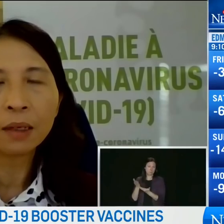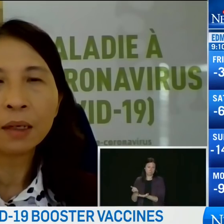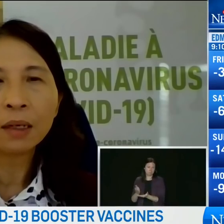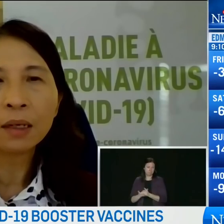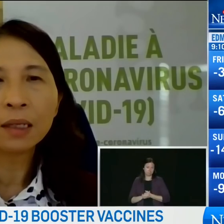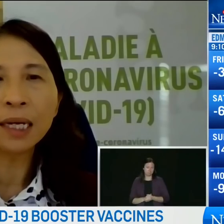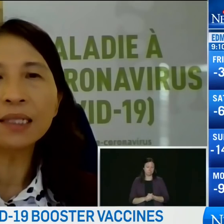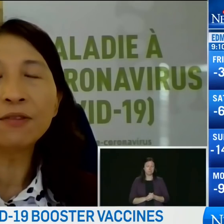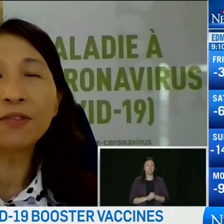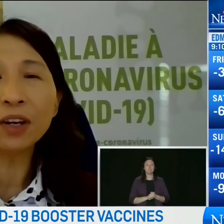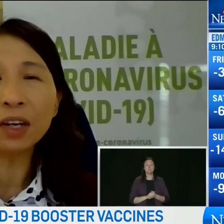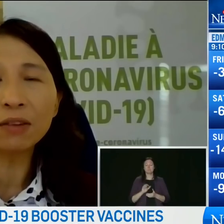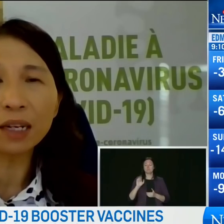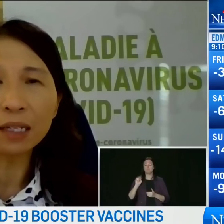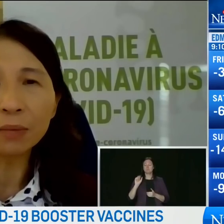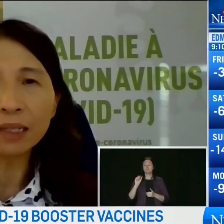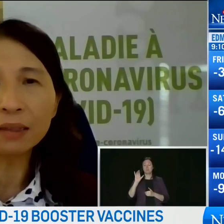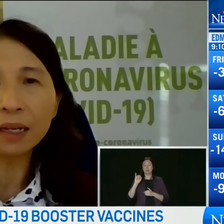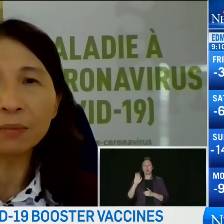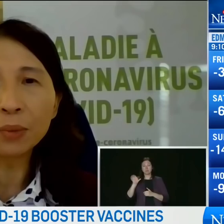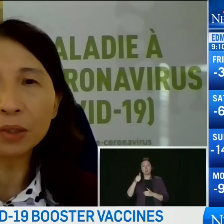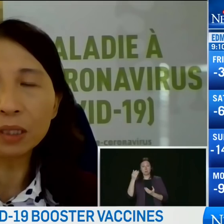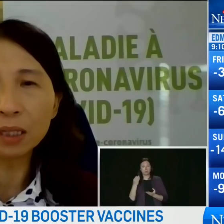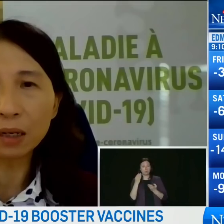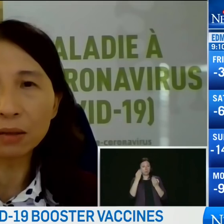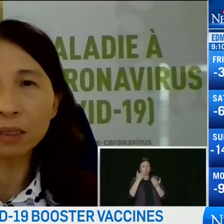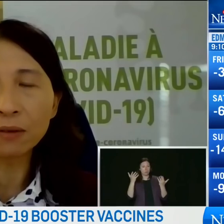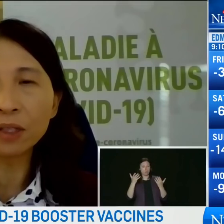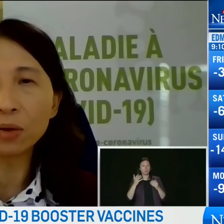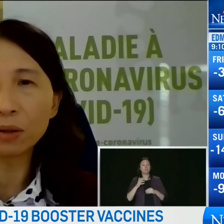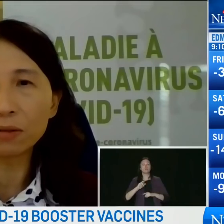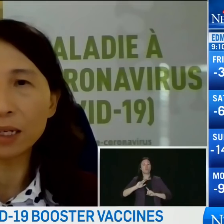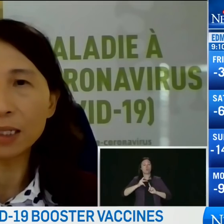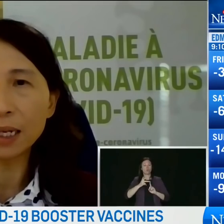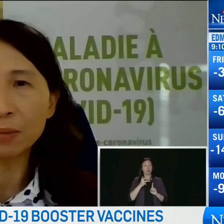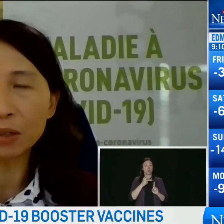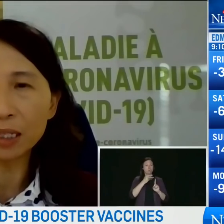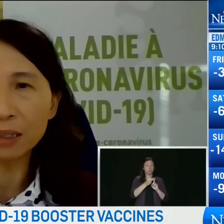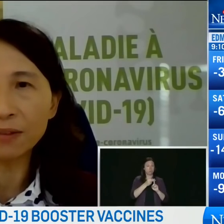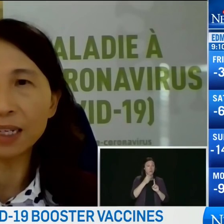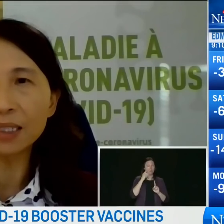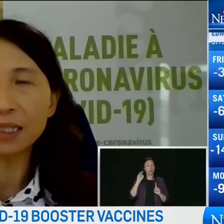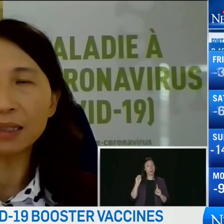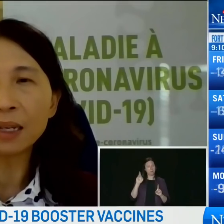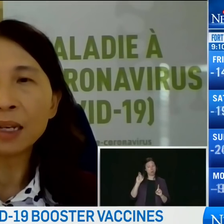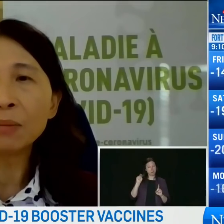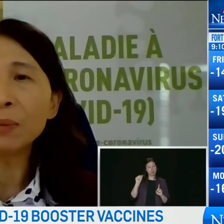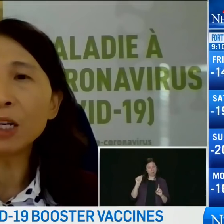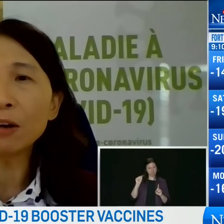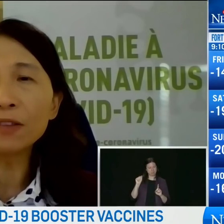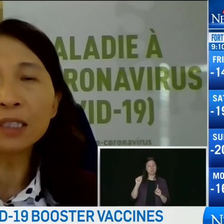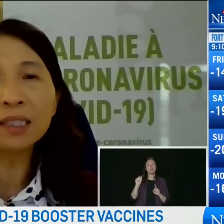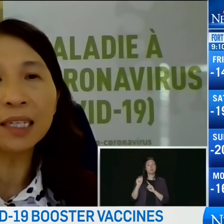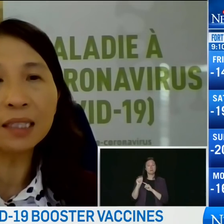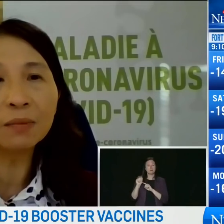FRONT-LINE HEALTH CARE WORKERS HAVING DIRECT CLOSE PHYSICAL CONTACT WITH PATIENTS.